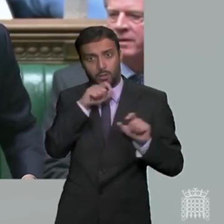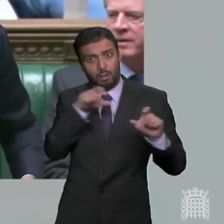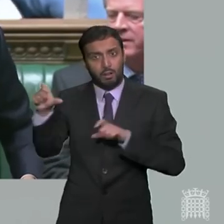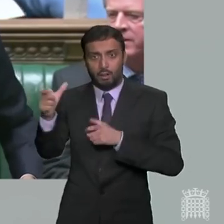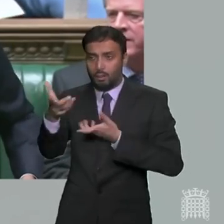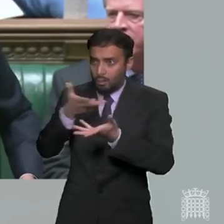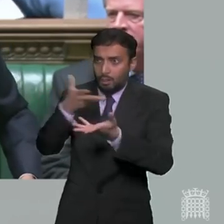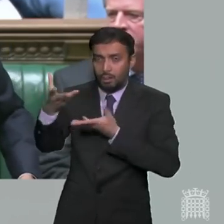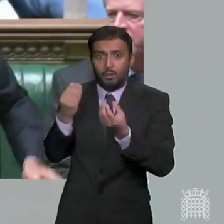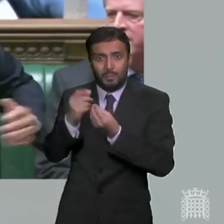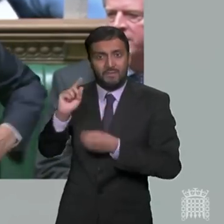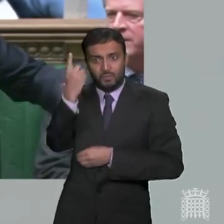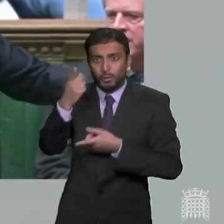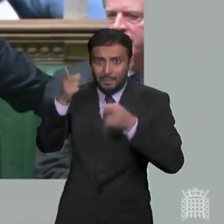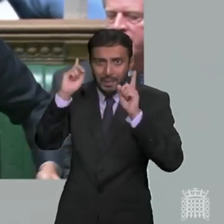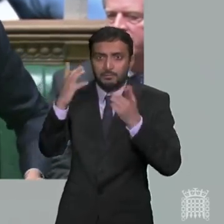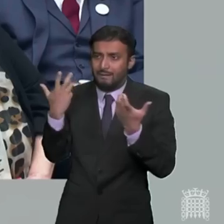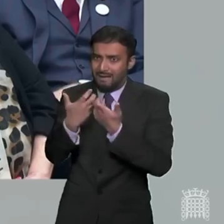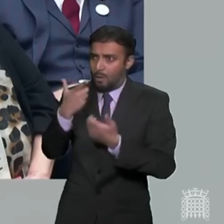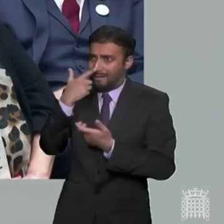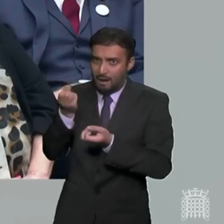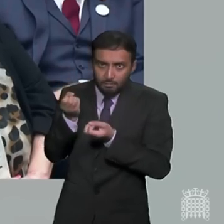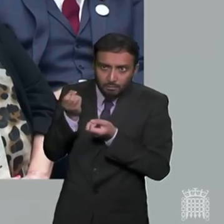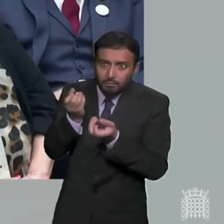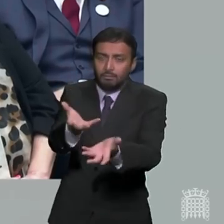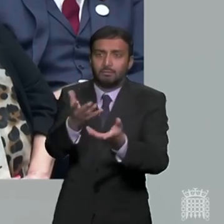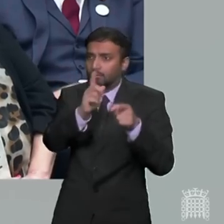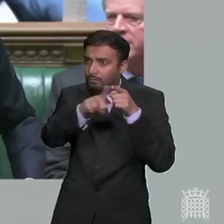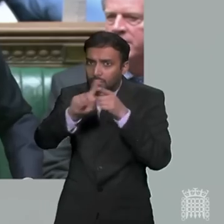Lady’s constituency through the growth deal, and also by moving civil service jobs, creating